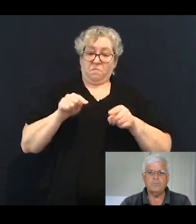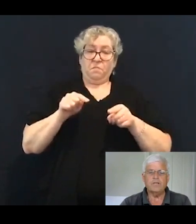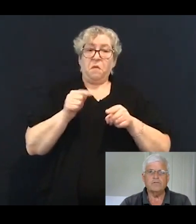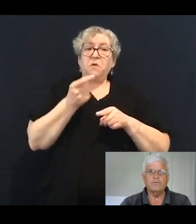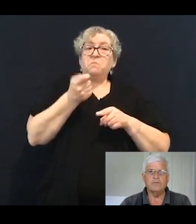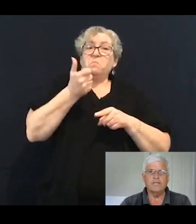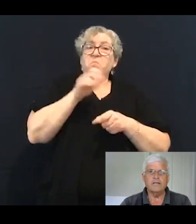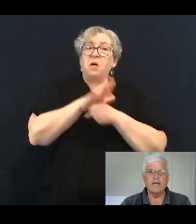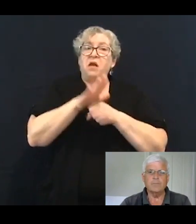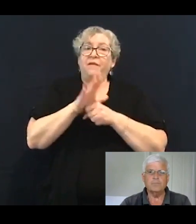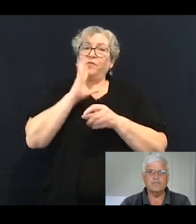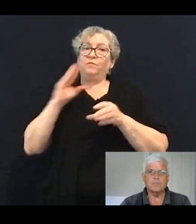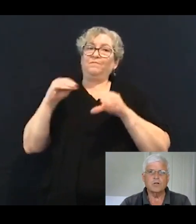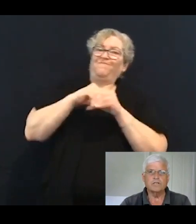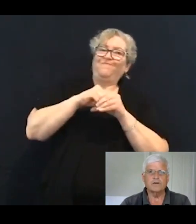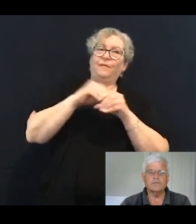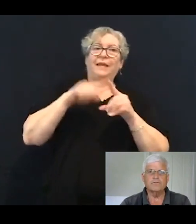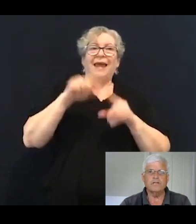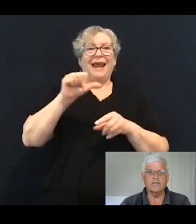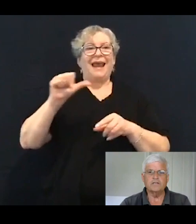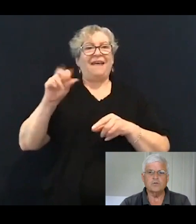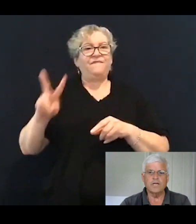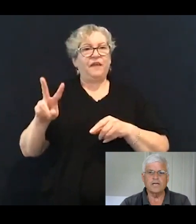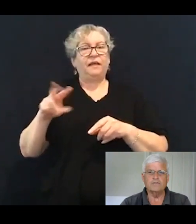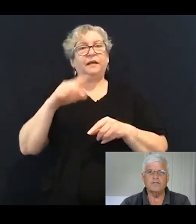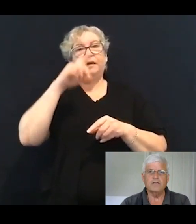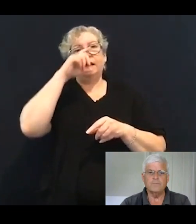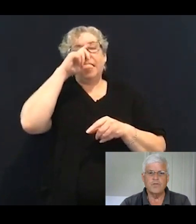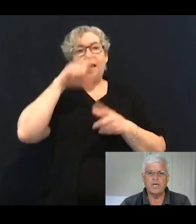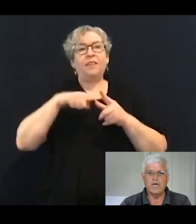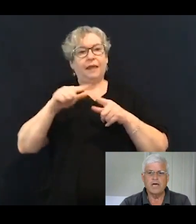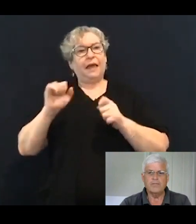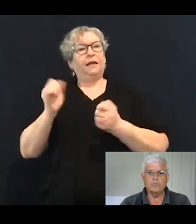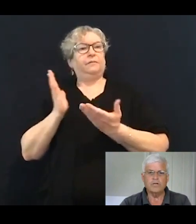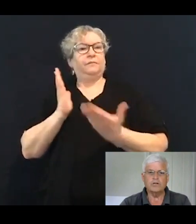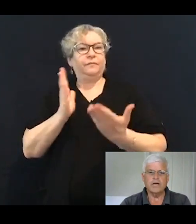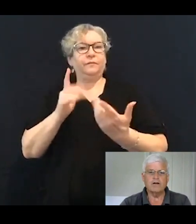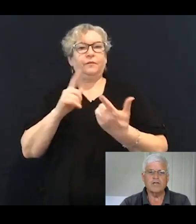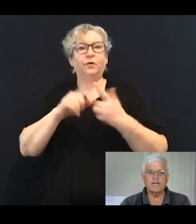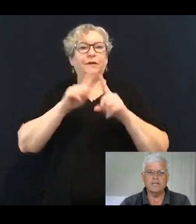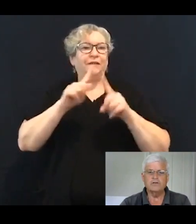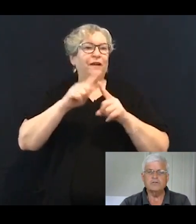might be small enough to fit into an AAV. And then we could carry that into the hair cells